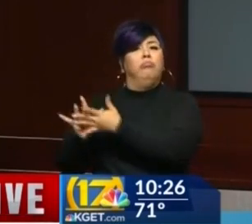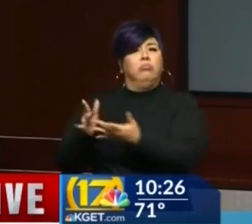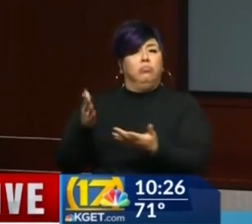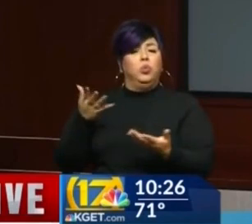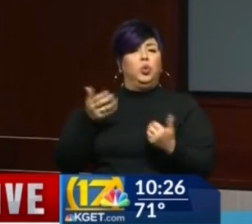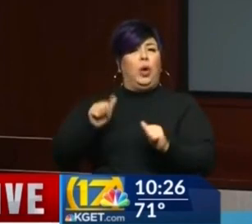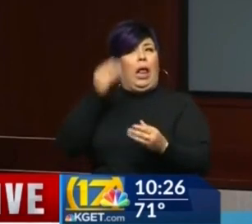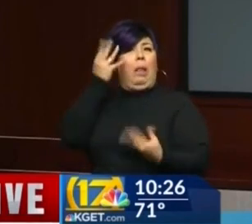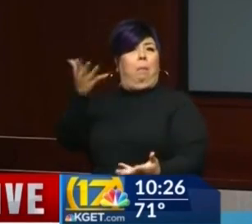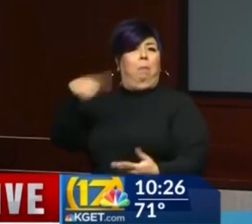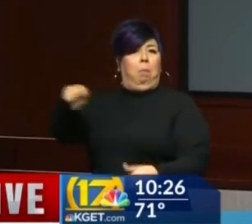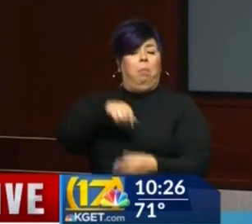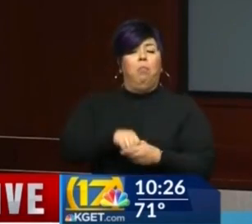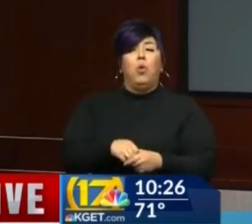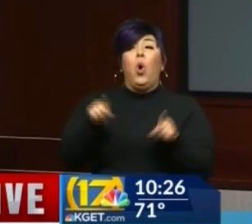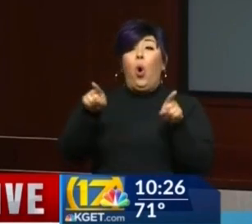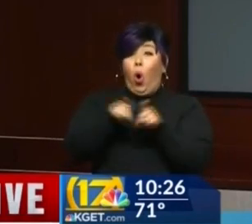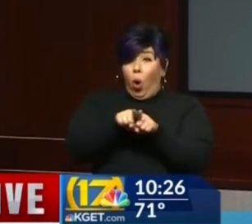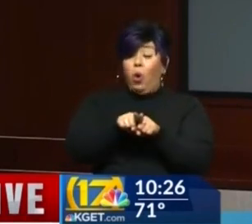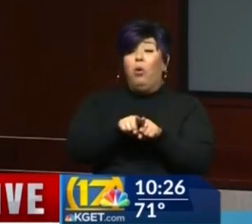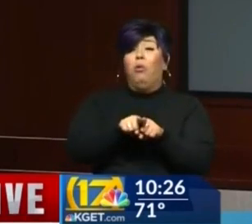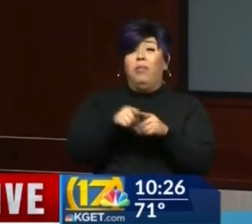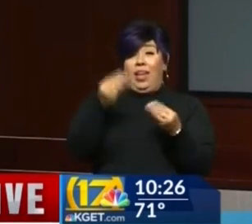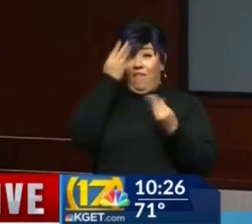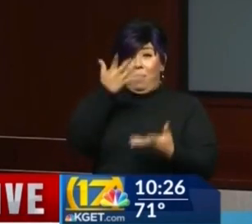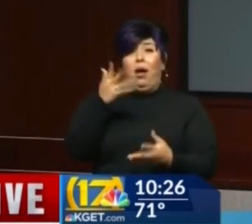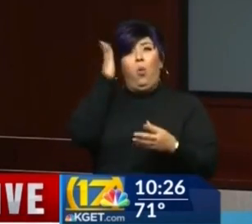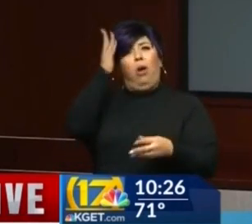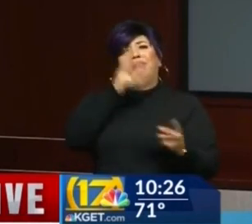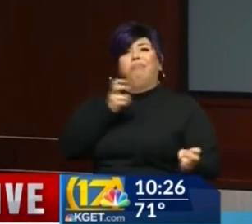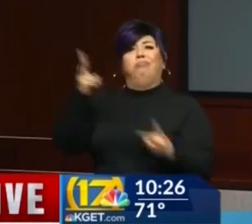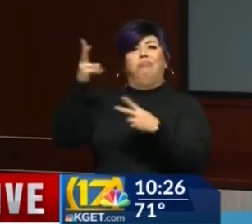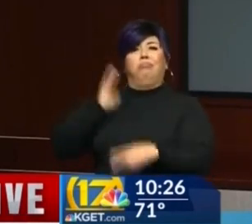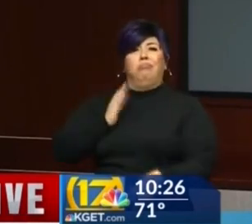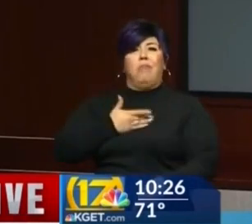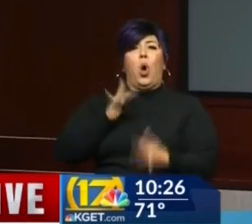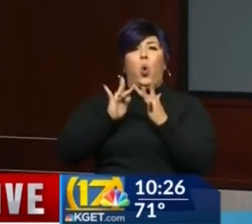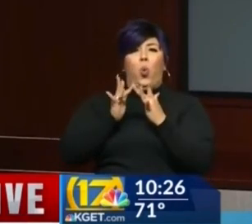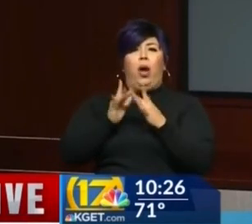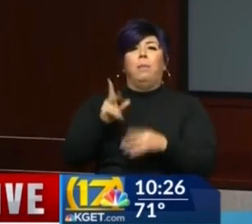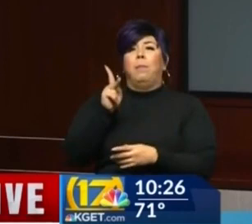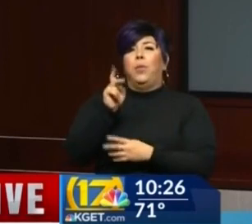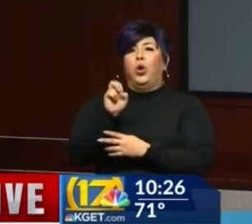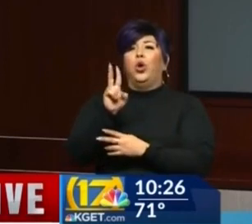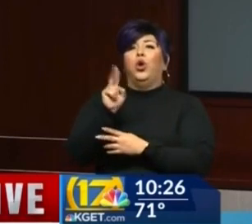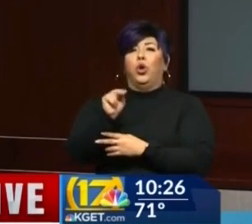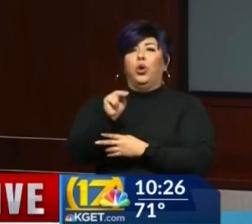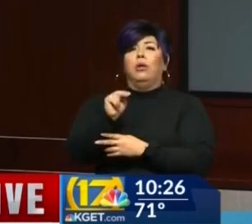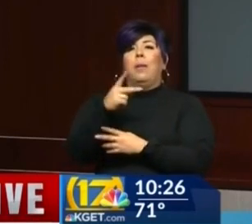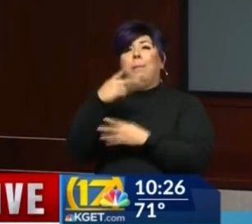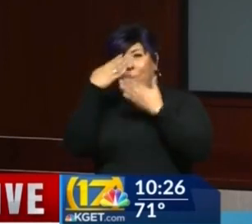AND WE WILL EMAIL AND TRY TO GET LETTERS OUT TO ALL OF THESE BUSINESSES BASED ON THE INFORMATION THAT WE HAVE